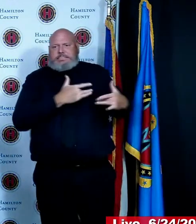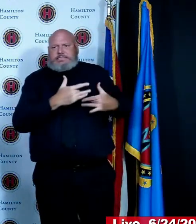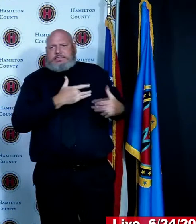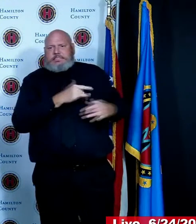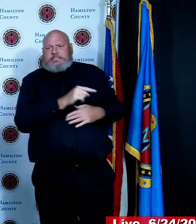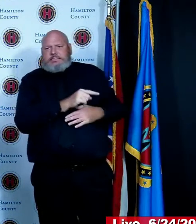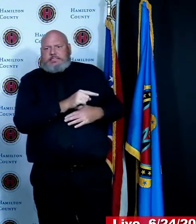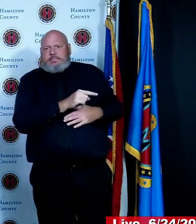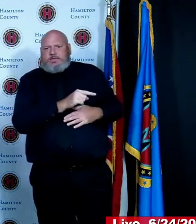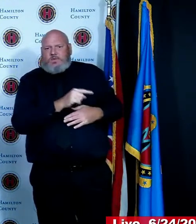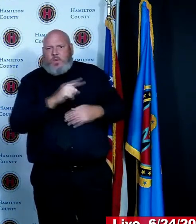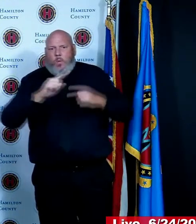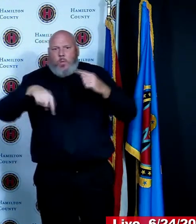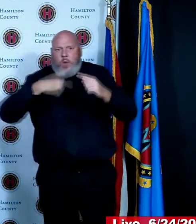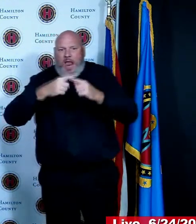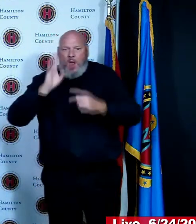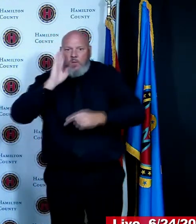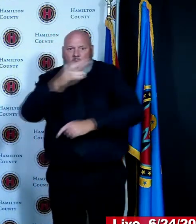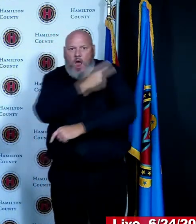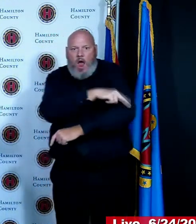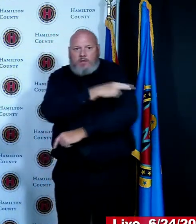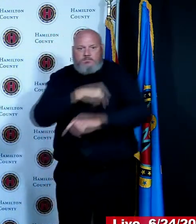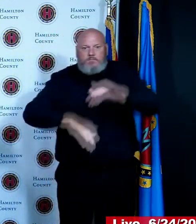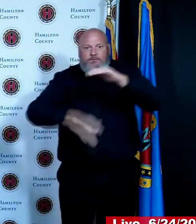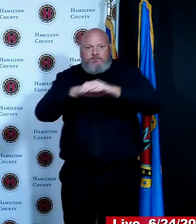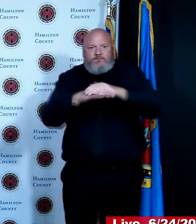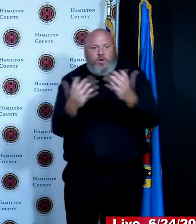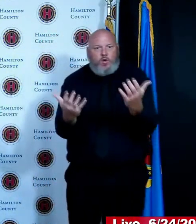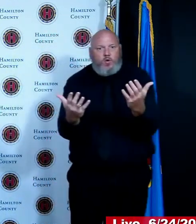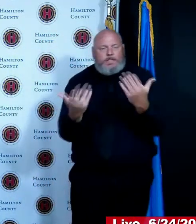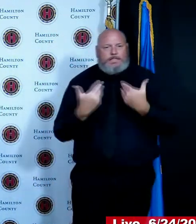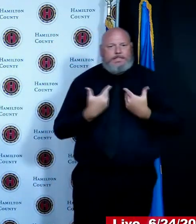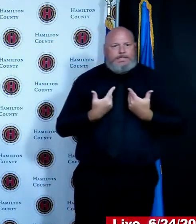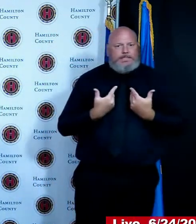zip code 45238 which is in the southern portion of the county